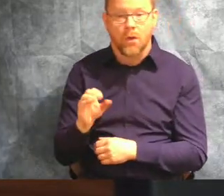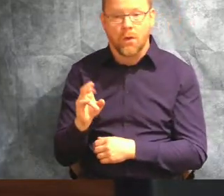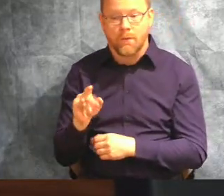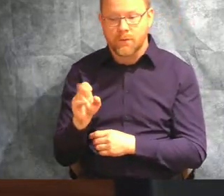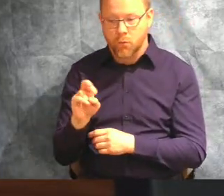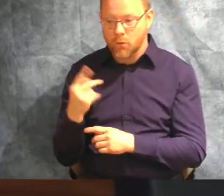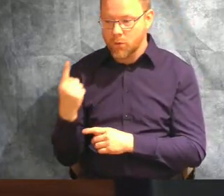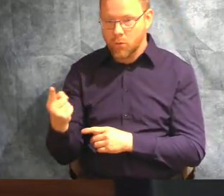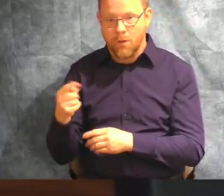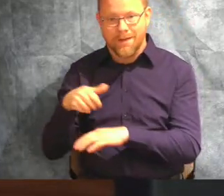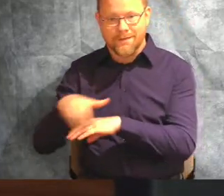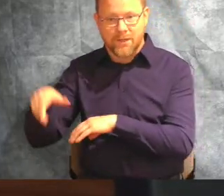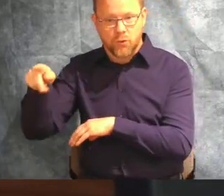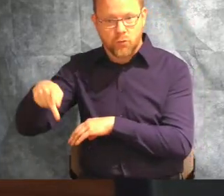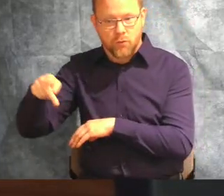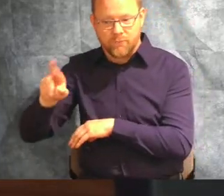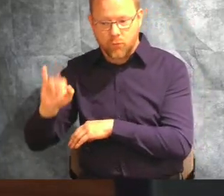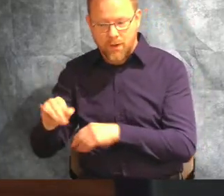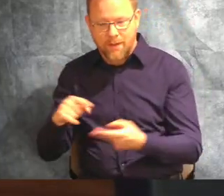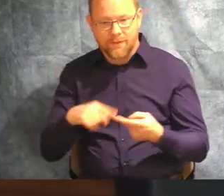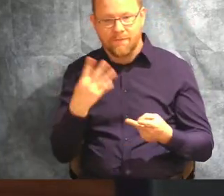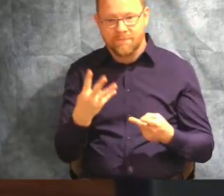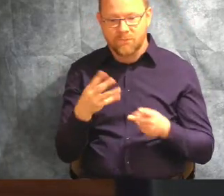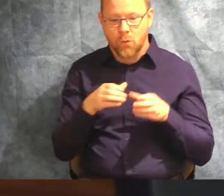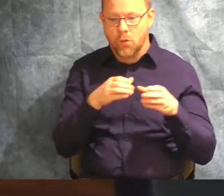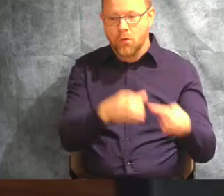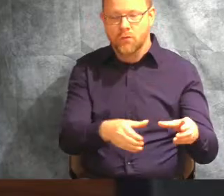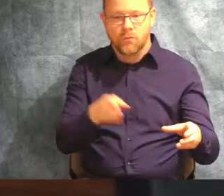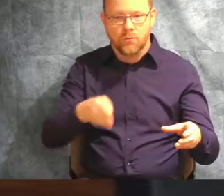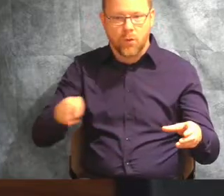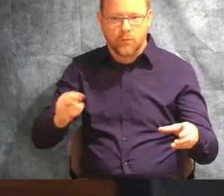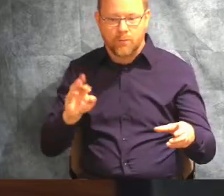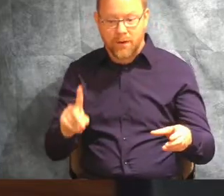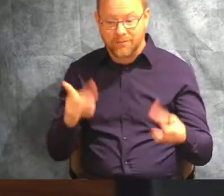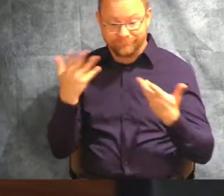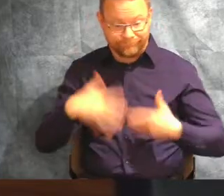to Providence, Rhode Island, and four employees to Baltimore, Maryland. And that is your consent